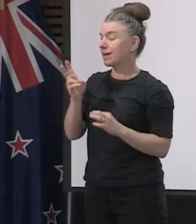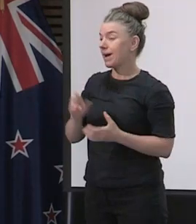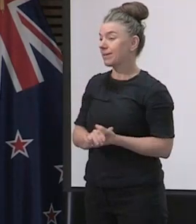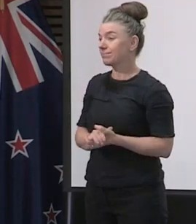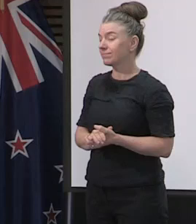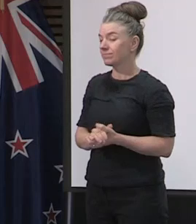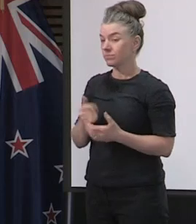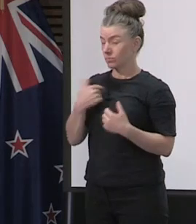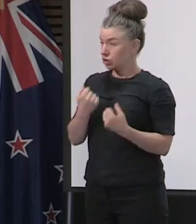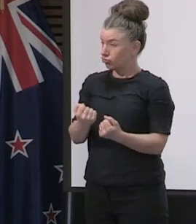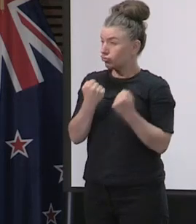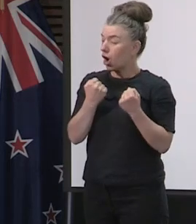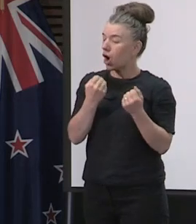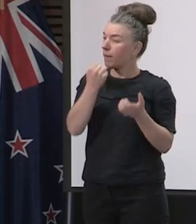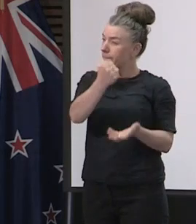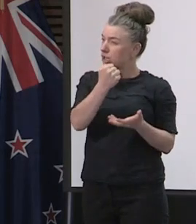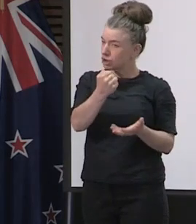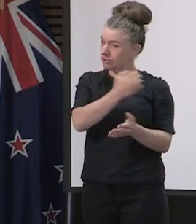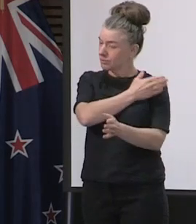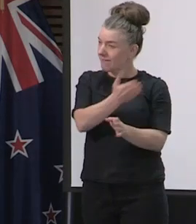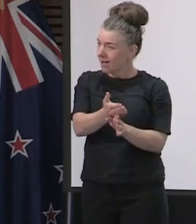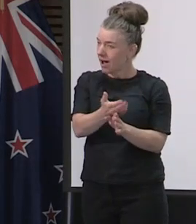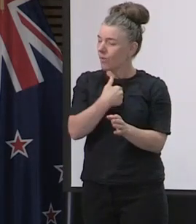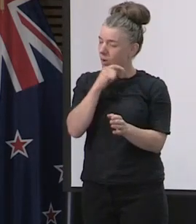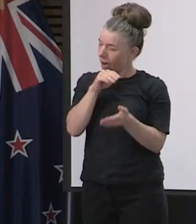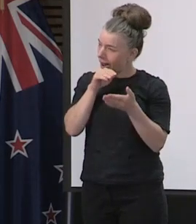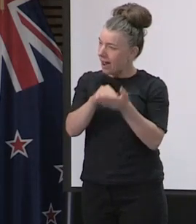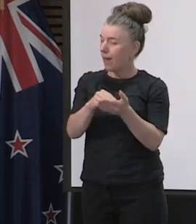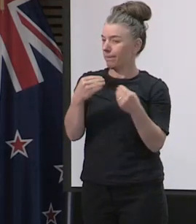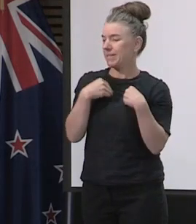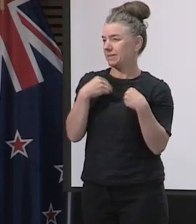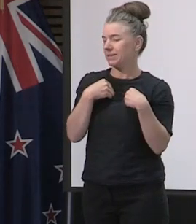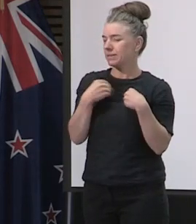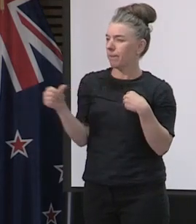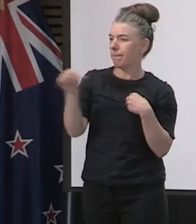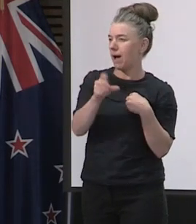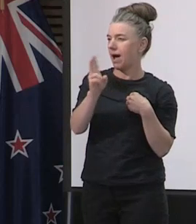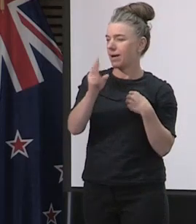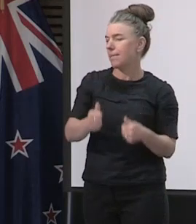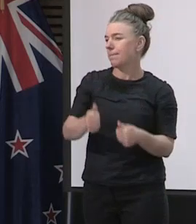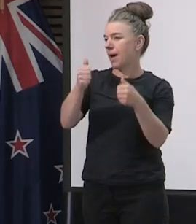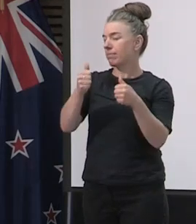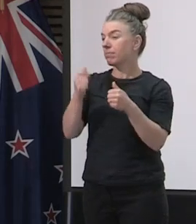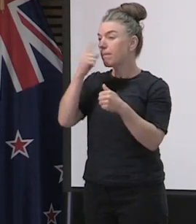Zealand. And we will again. We will use the strength of our economic position as Government to carry the load